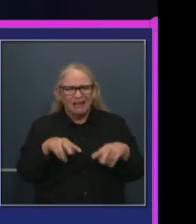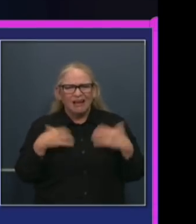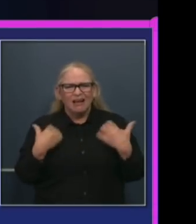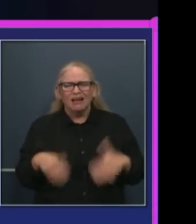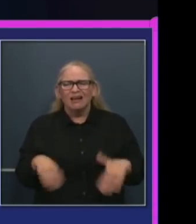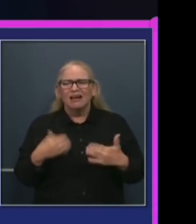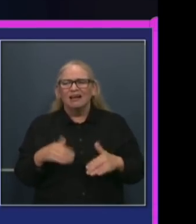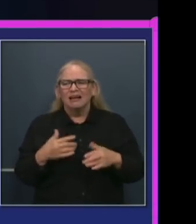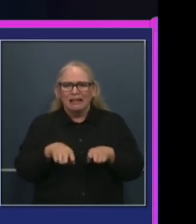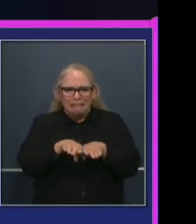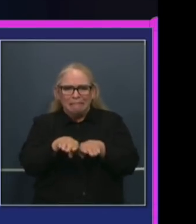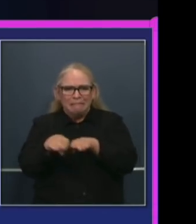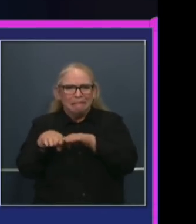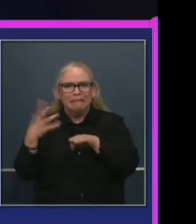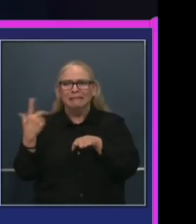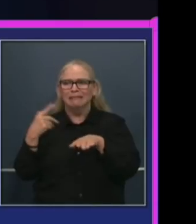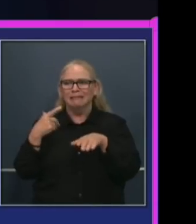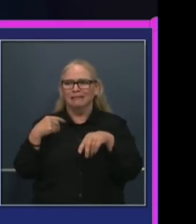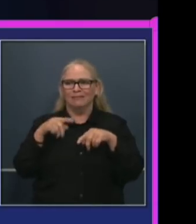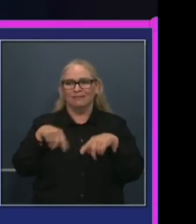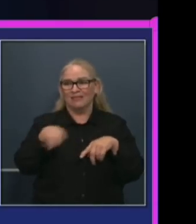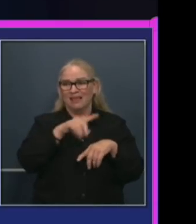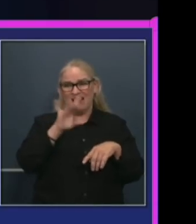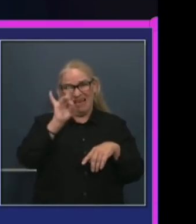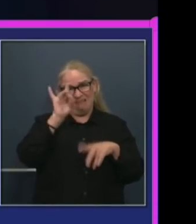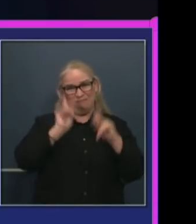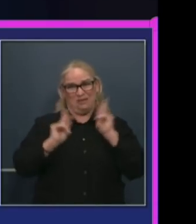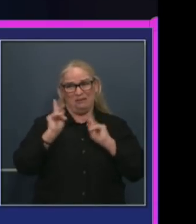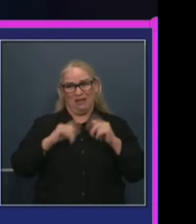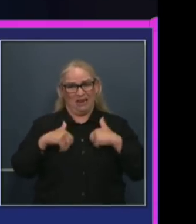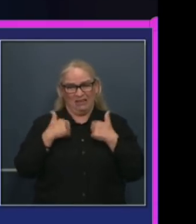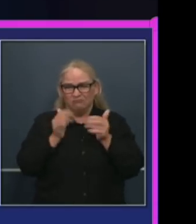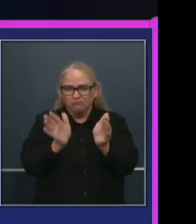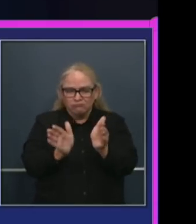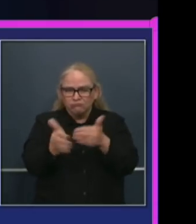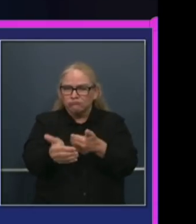FLOOR. THERE WAS NO SPACE THAT WASN'T